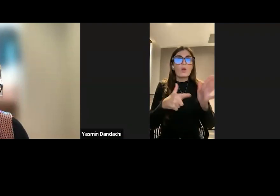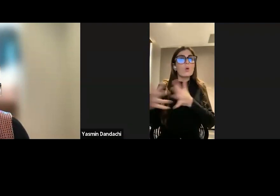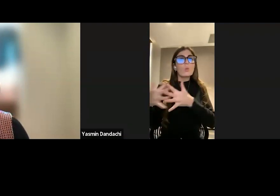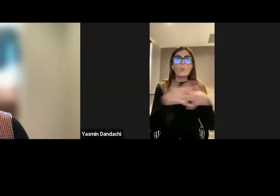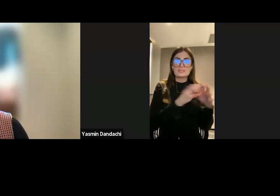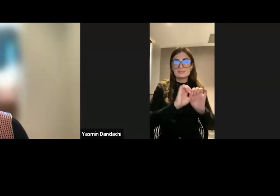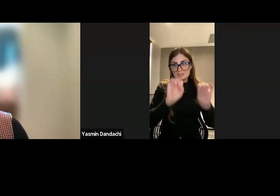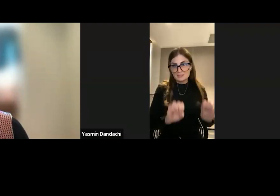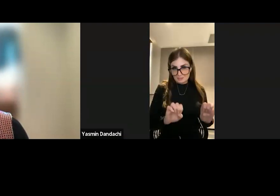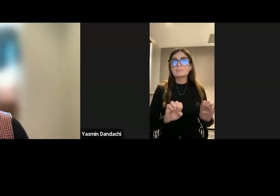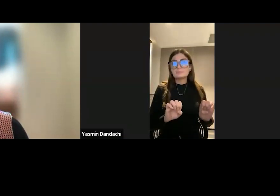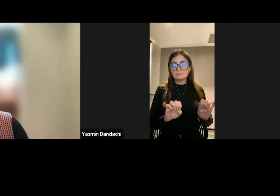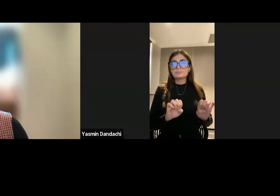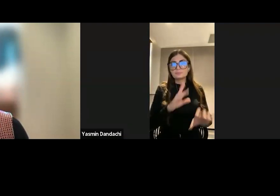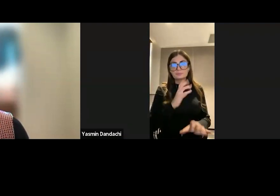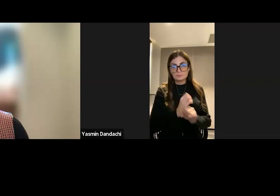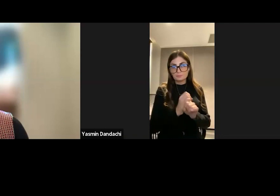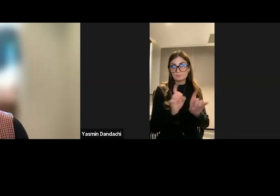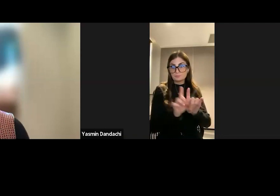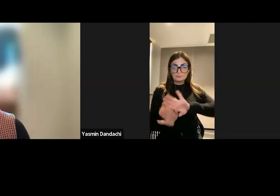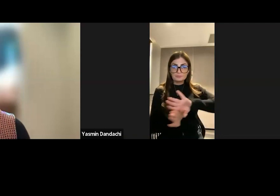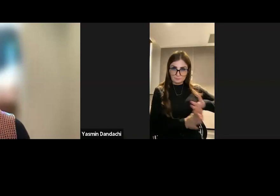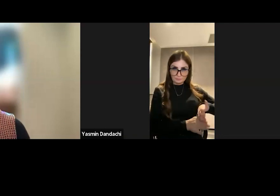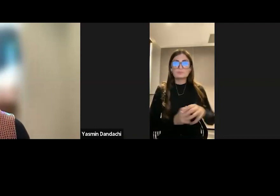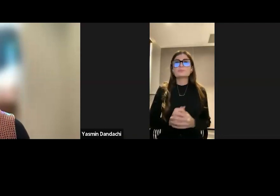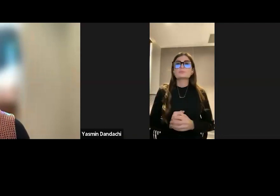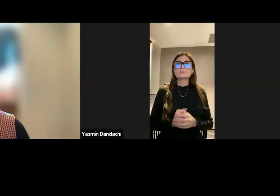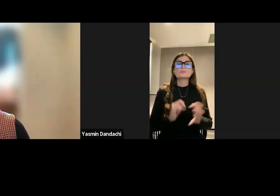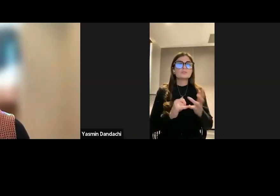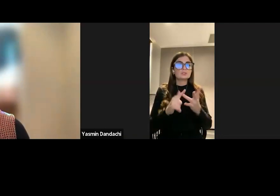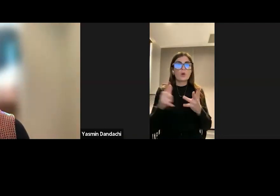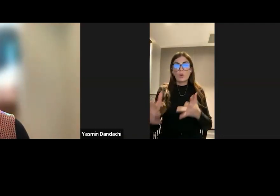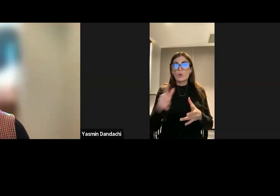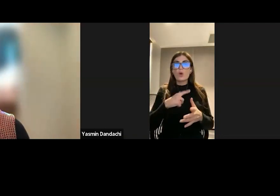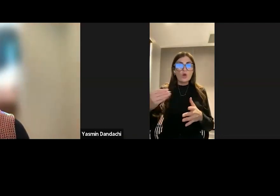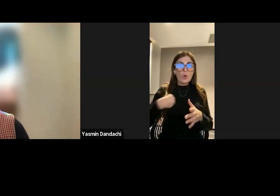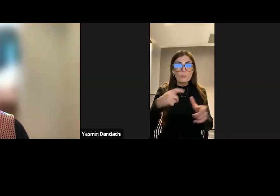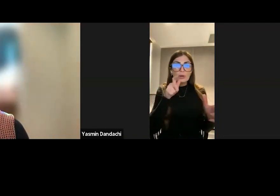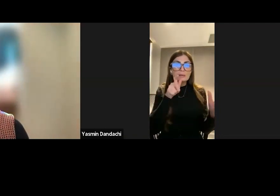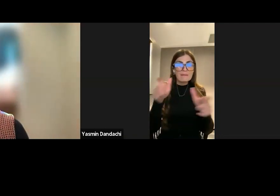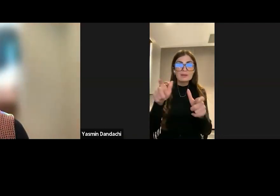And so corporate governance has become a source of interest for many countries in the world